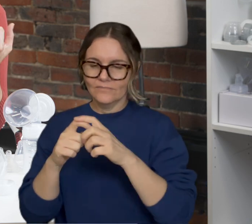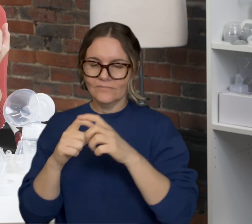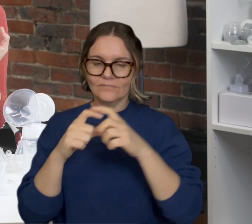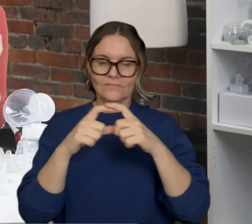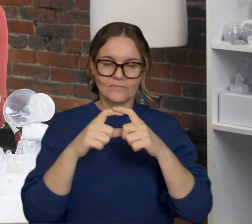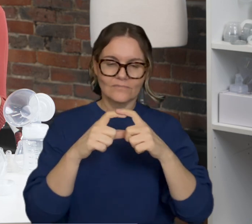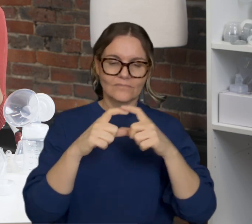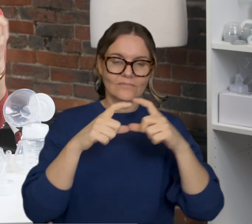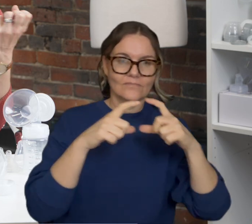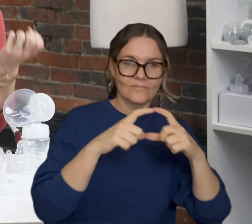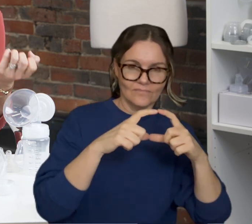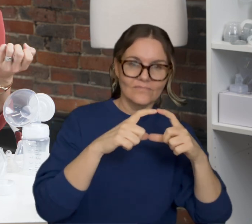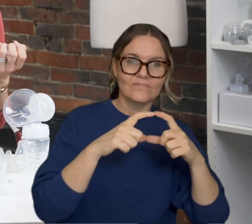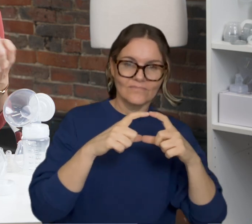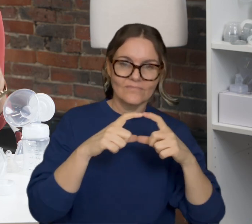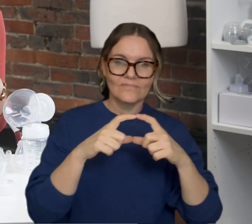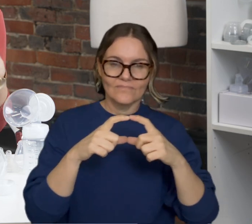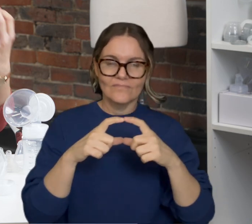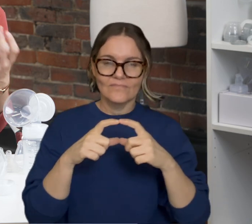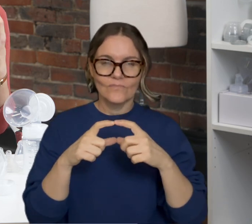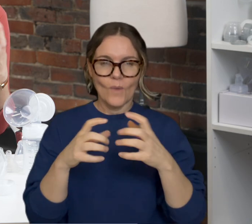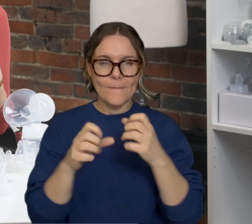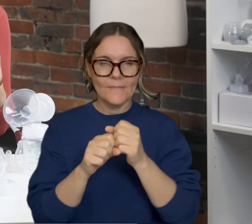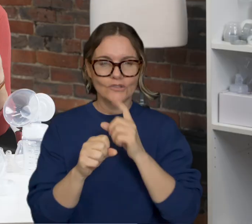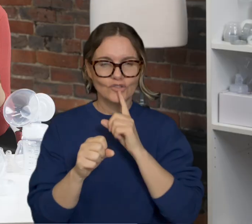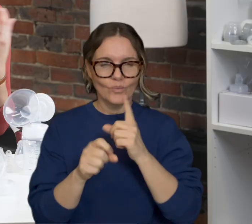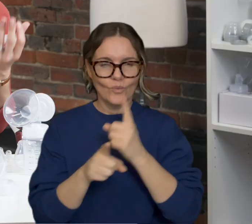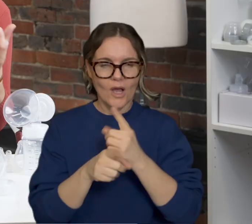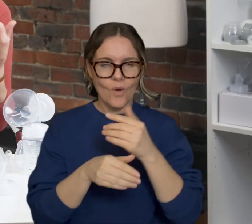larger with these because if you do it backwards it can fall apart while you're pumping and be